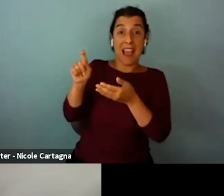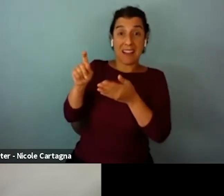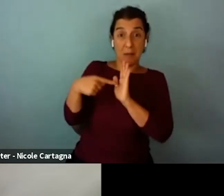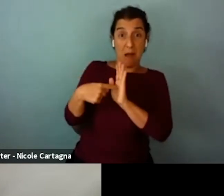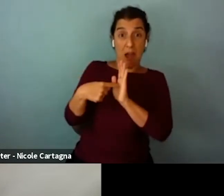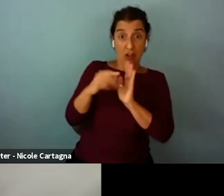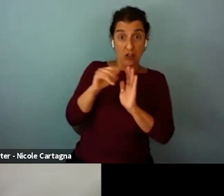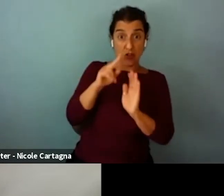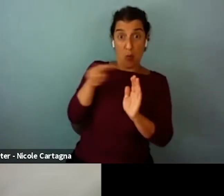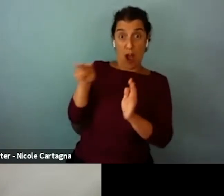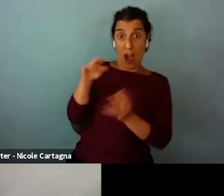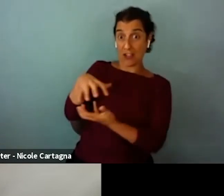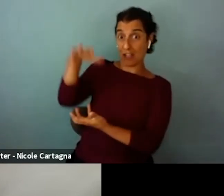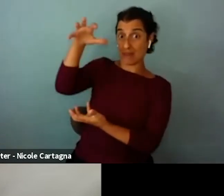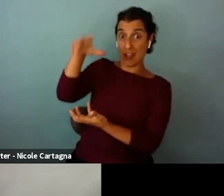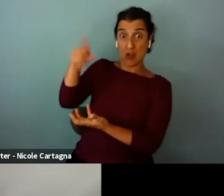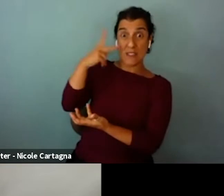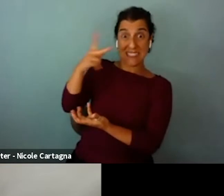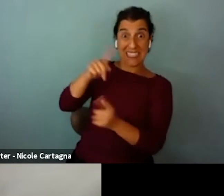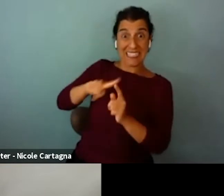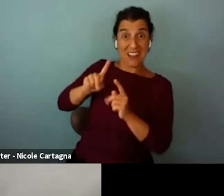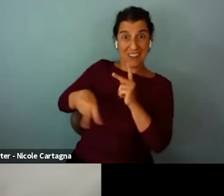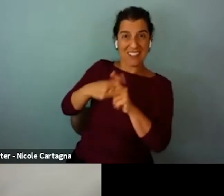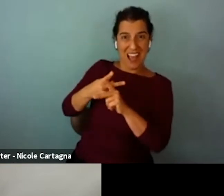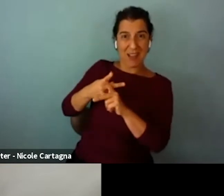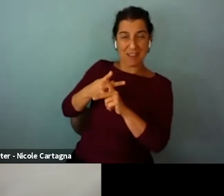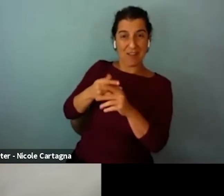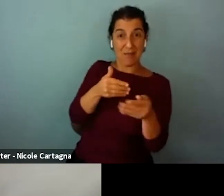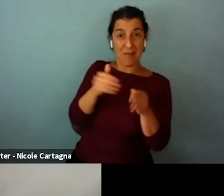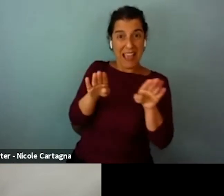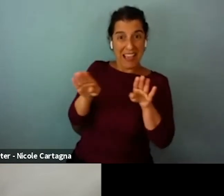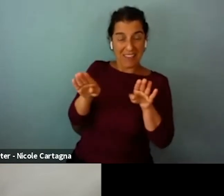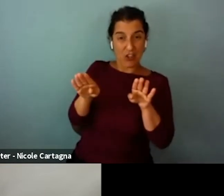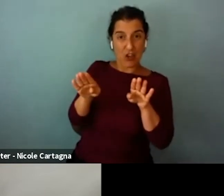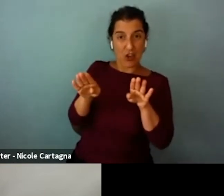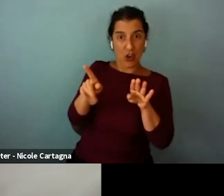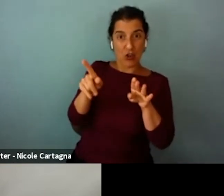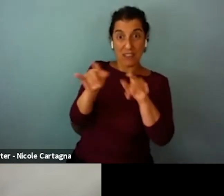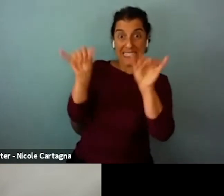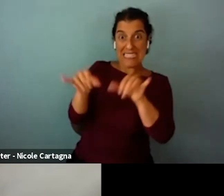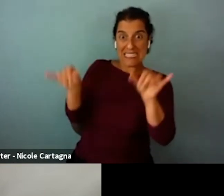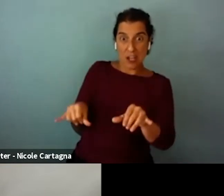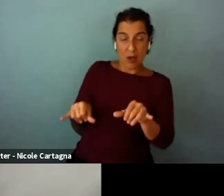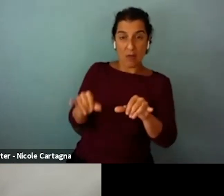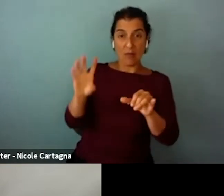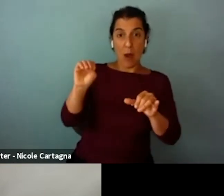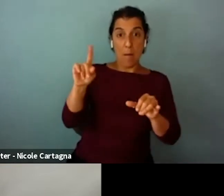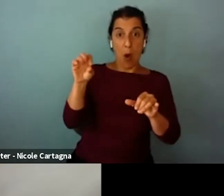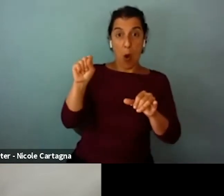you're seeing these different types of behavioral systems or modes competing with each other